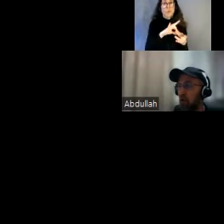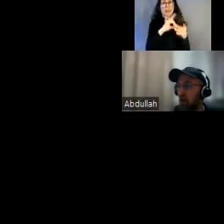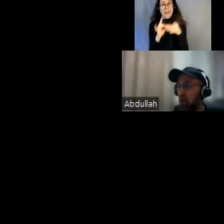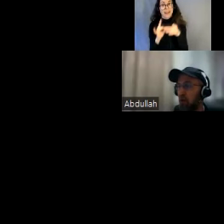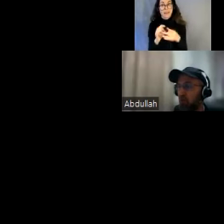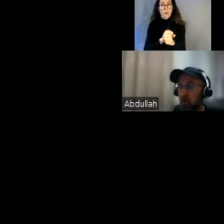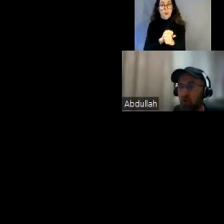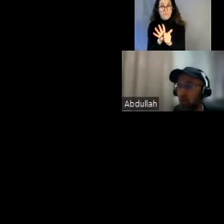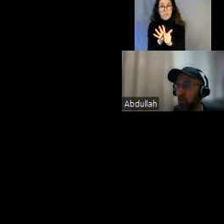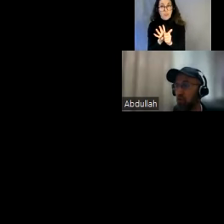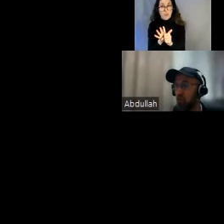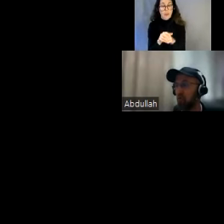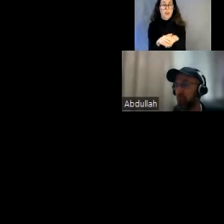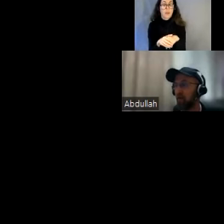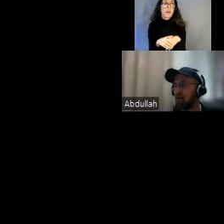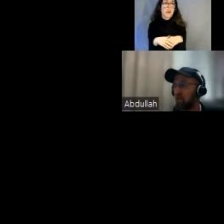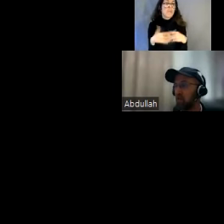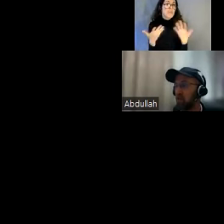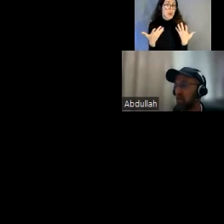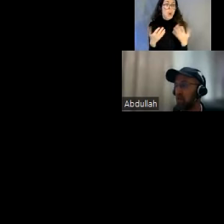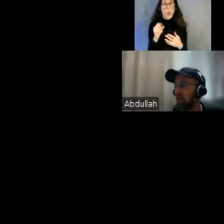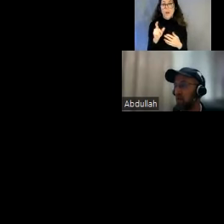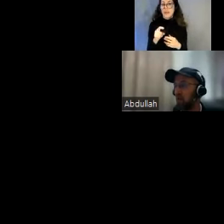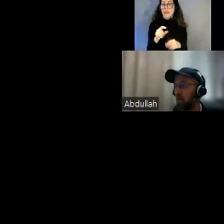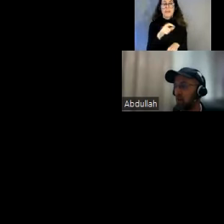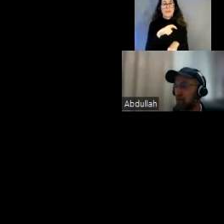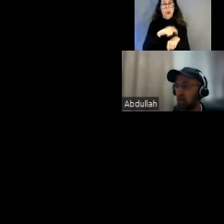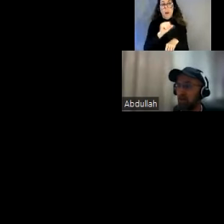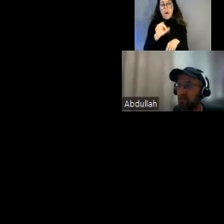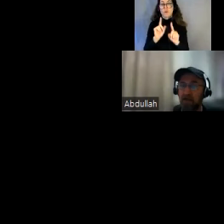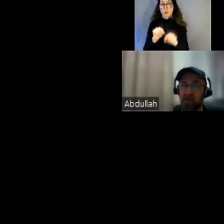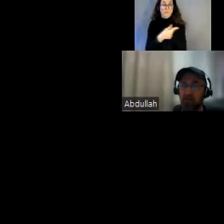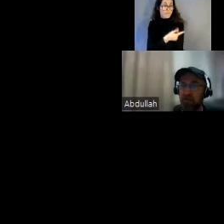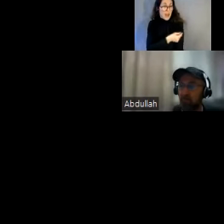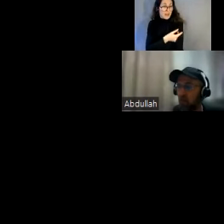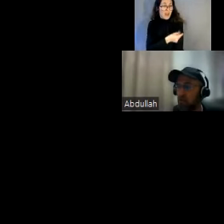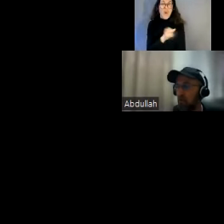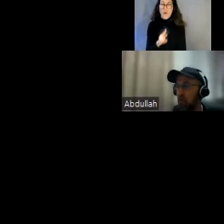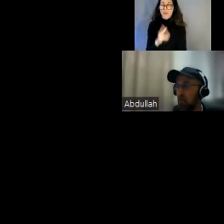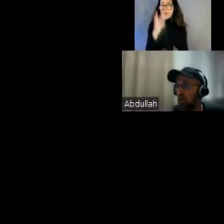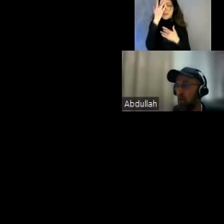result of a COVID test, being sick with COVID, giving an individual medical treatment for mental health